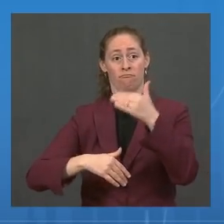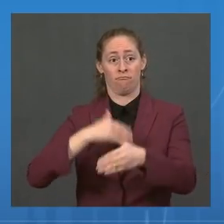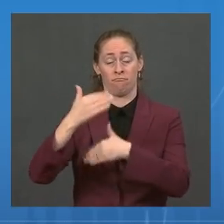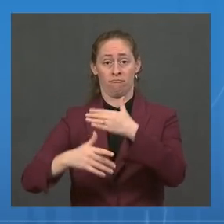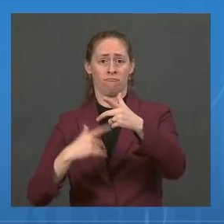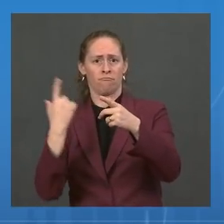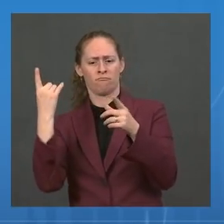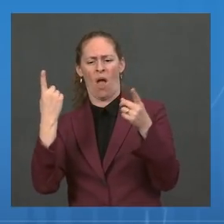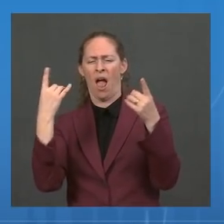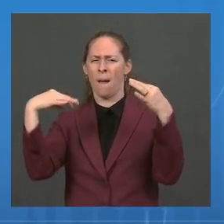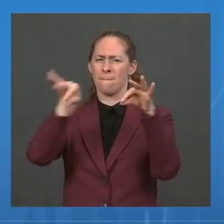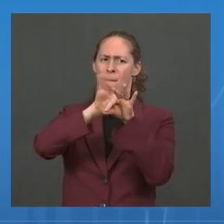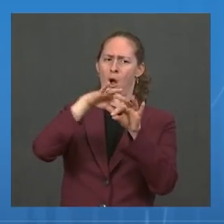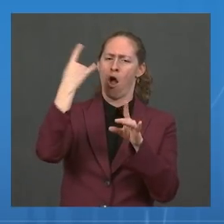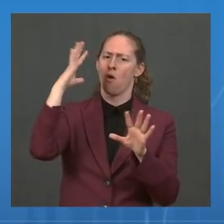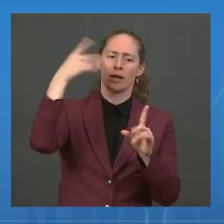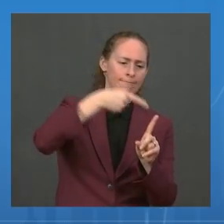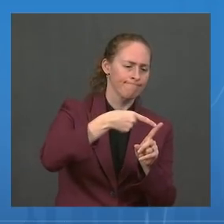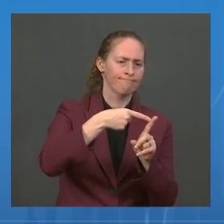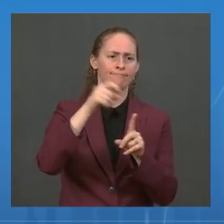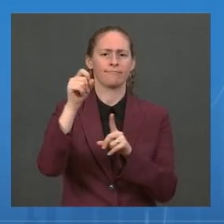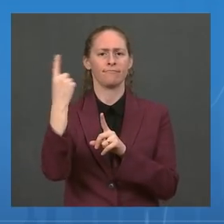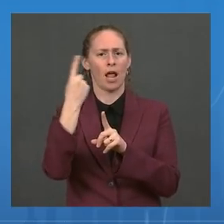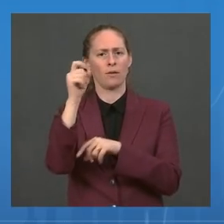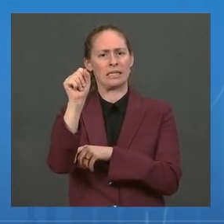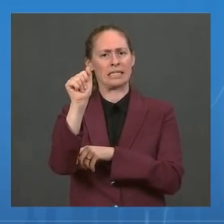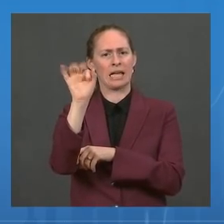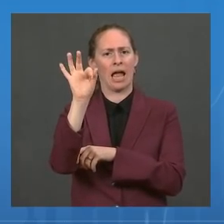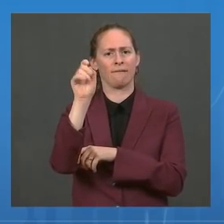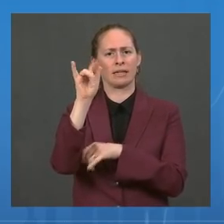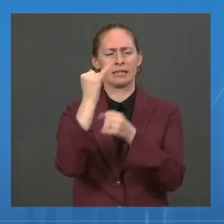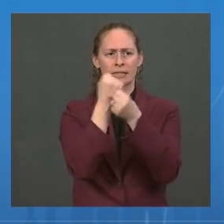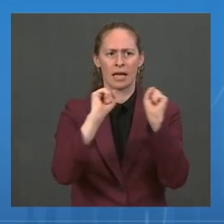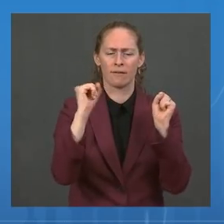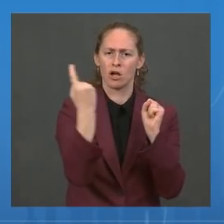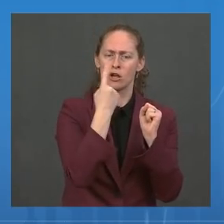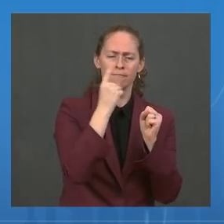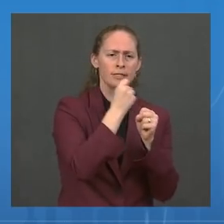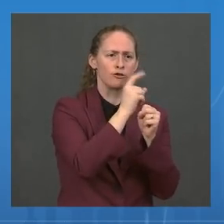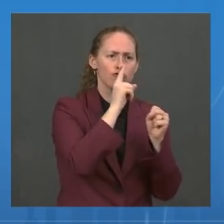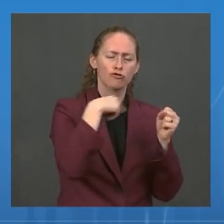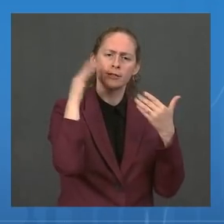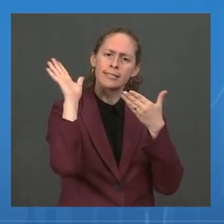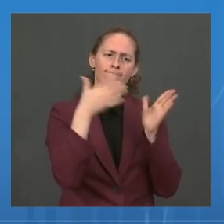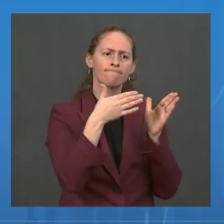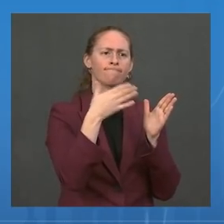is our highest value and our greatest responsibility. It dictates everything else in the process,